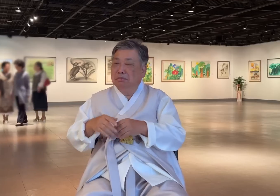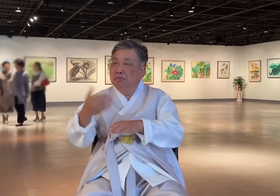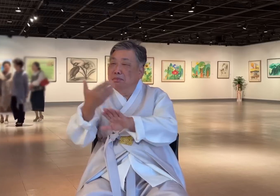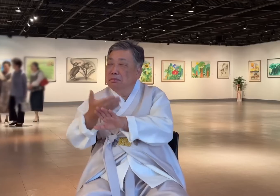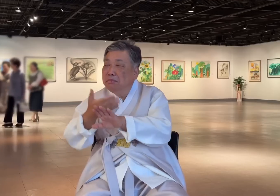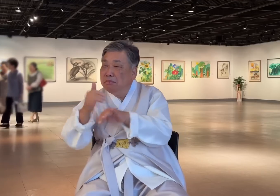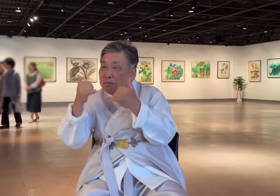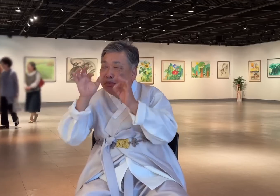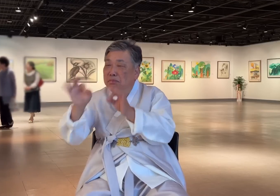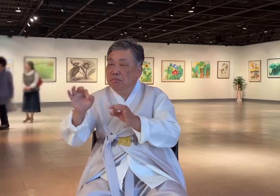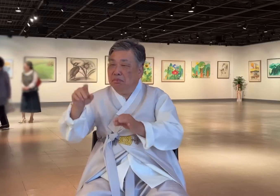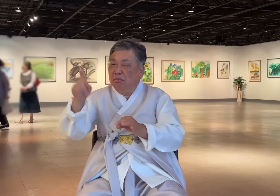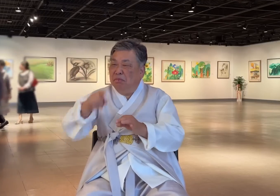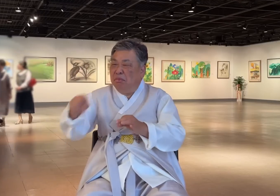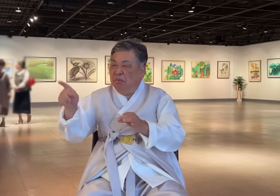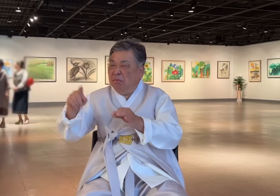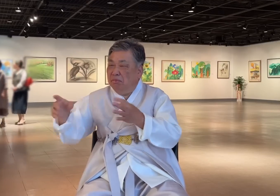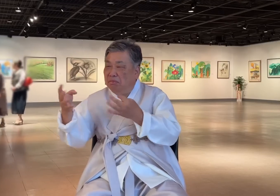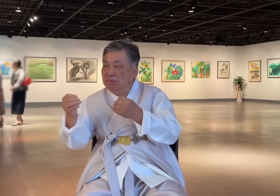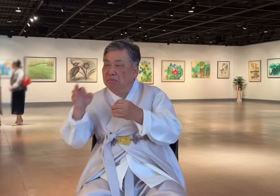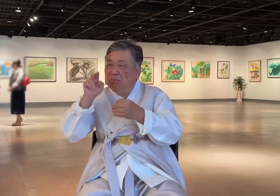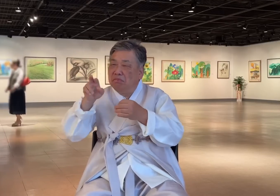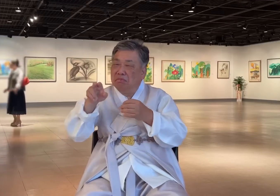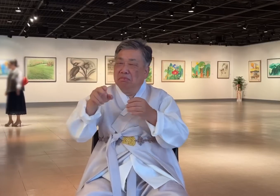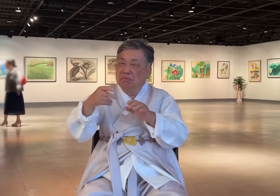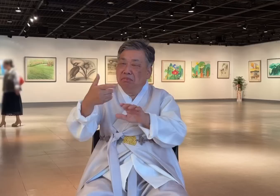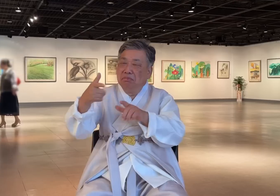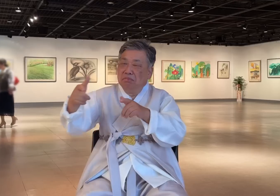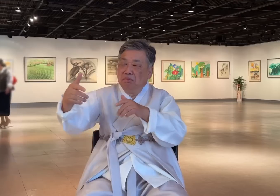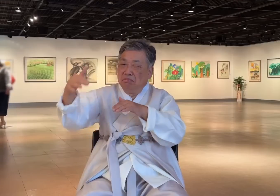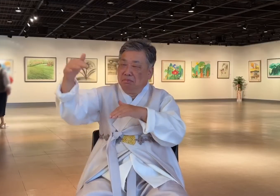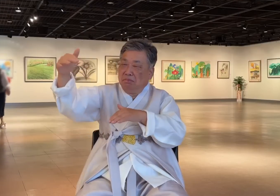Looking at other students' works, there were a lot more X's.